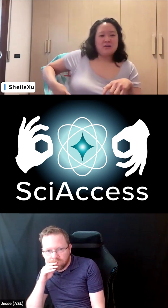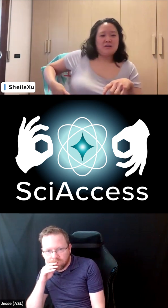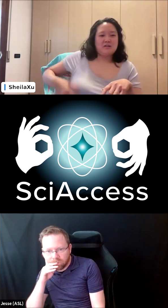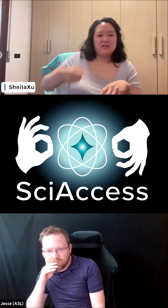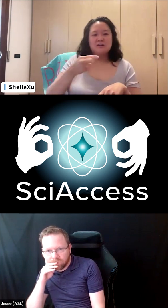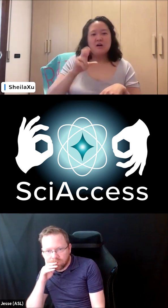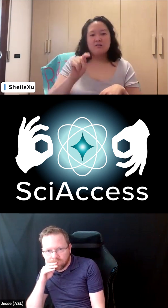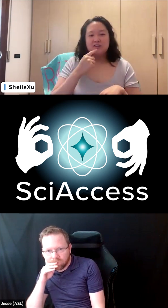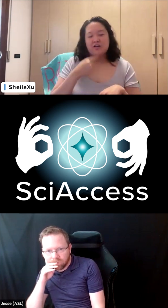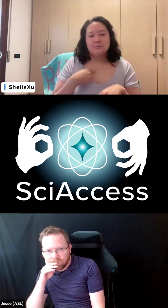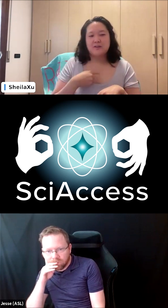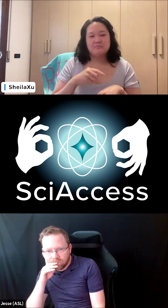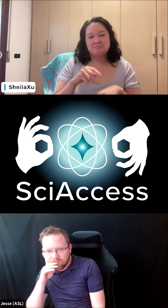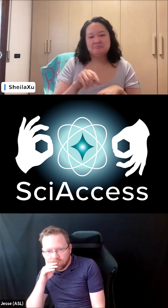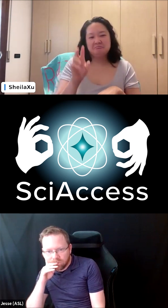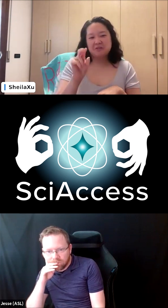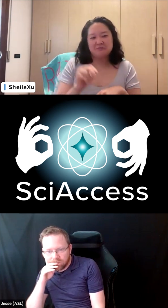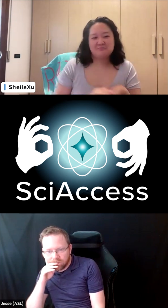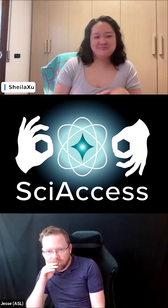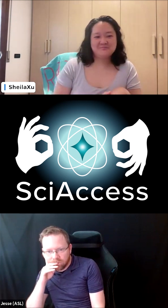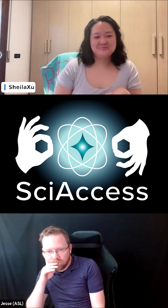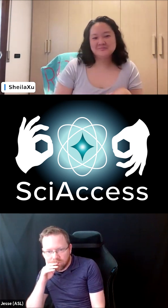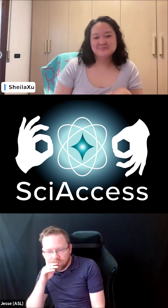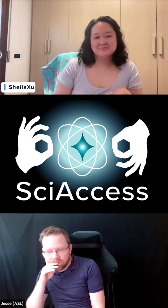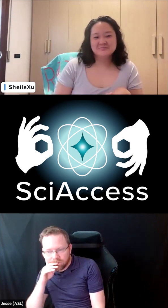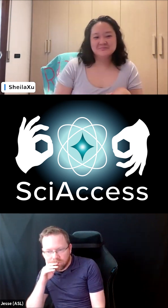My gut reaction is I don't think so.